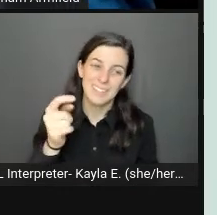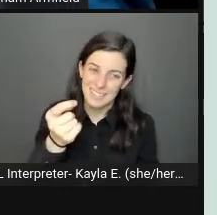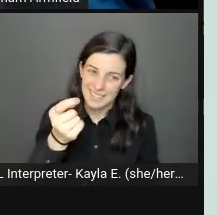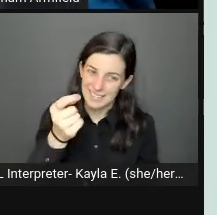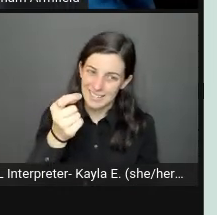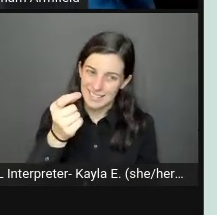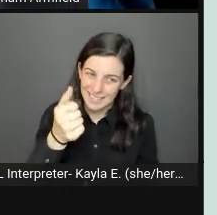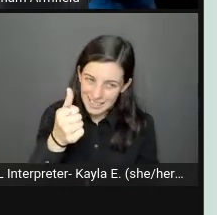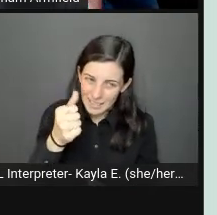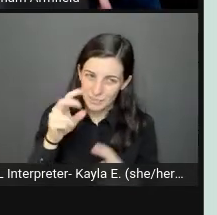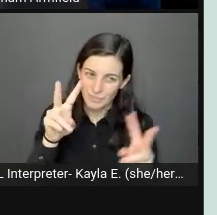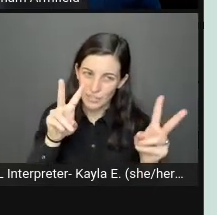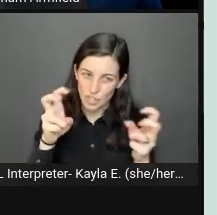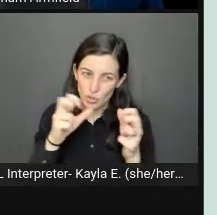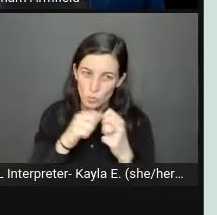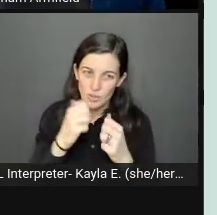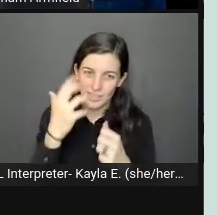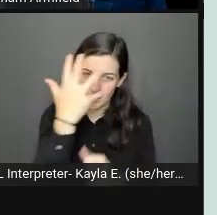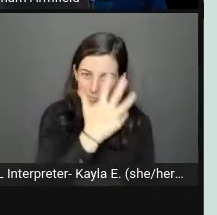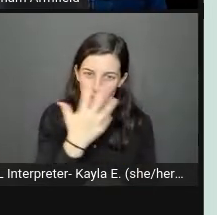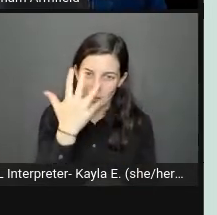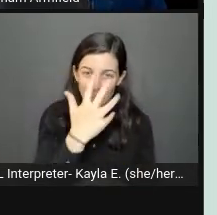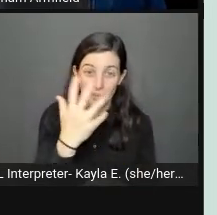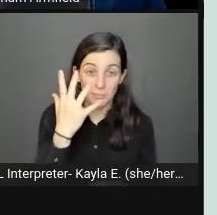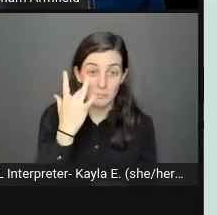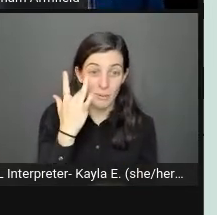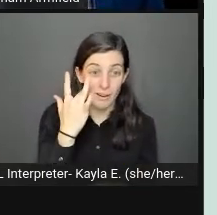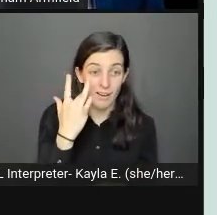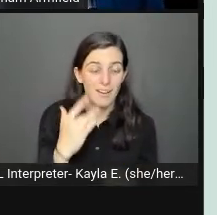because tab 3 is not as high as the other two